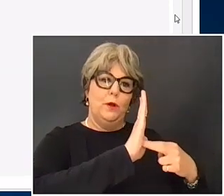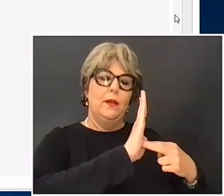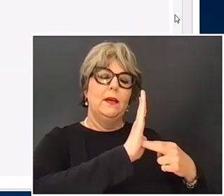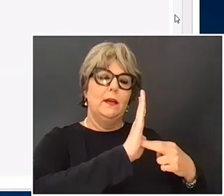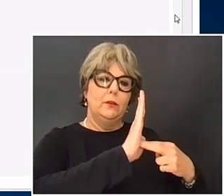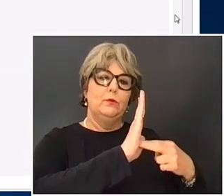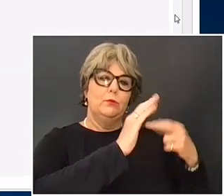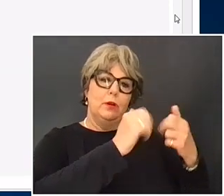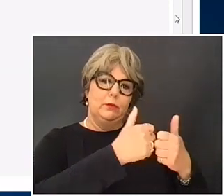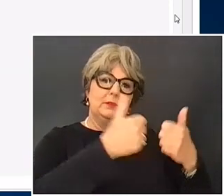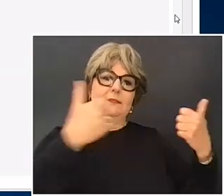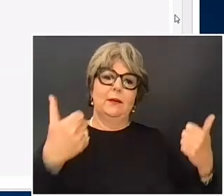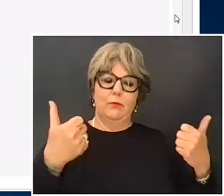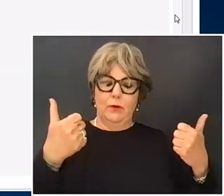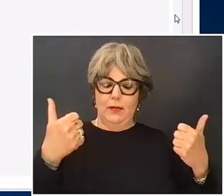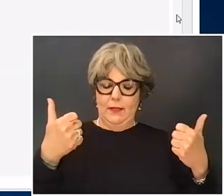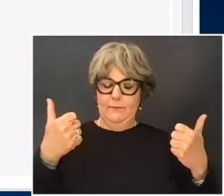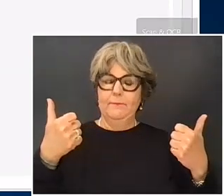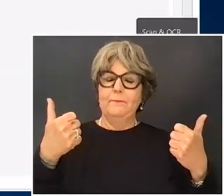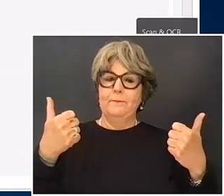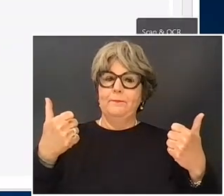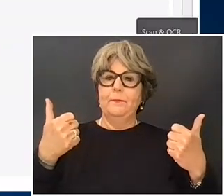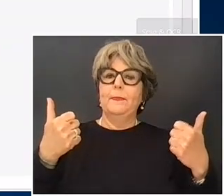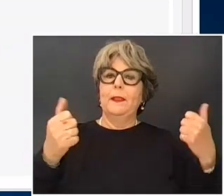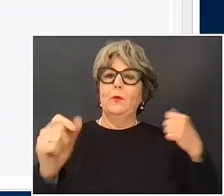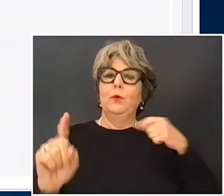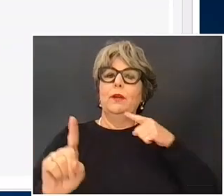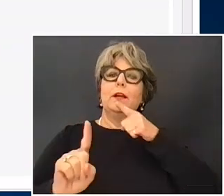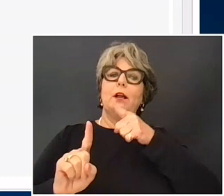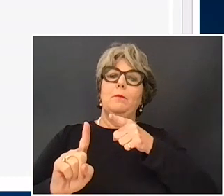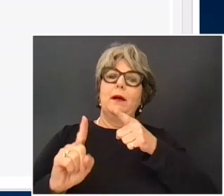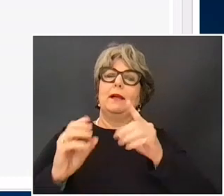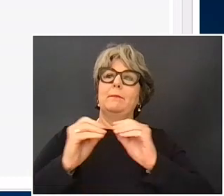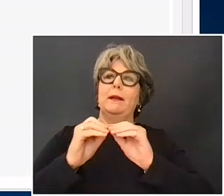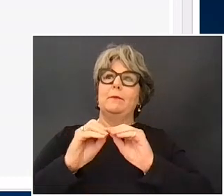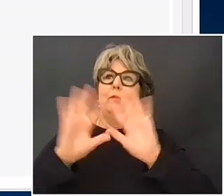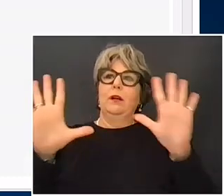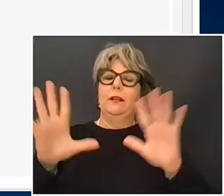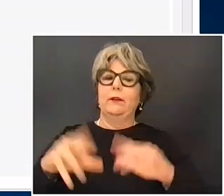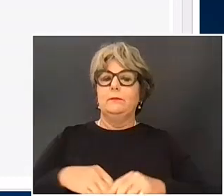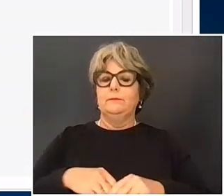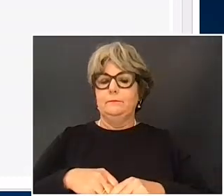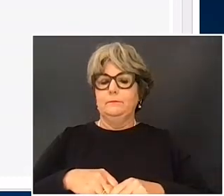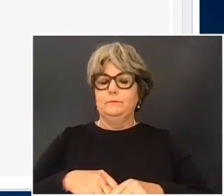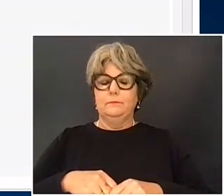So I think that we could go back and maybe make it clearer. Okay. So just, I'm sorry, not to belabor